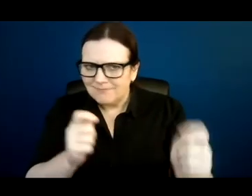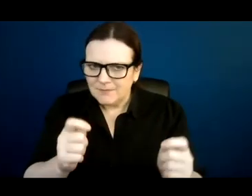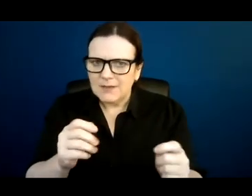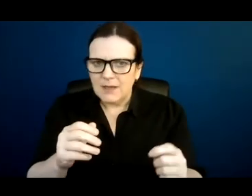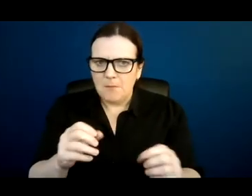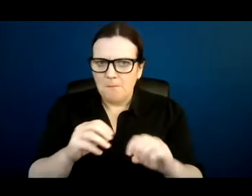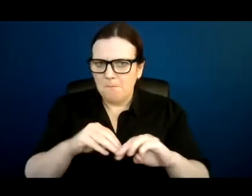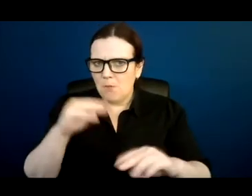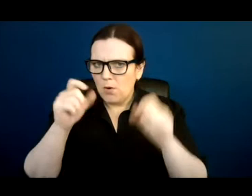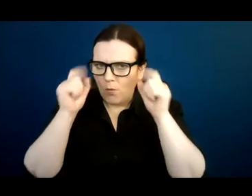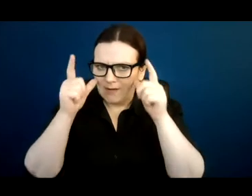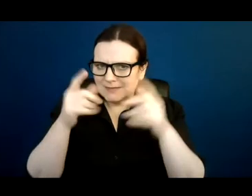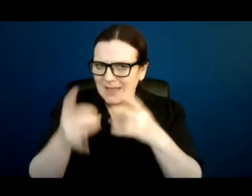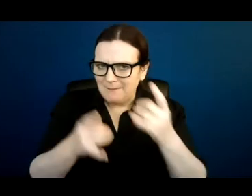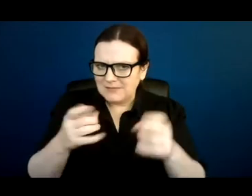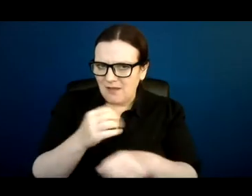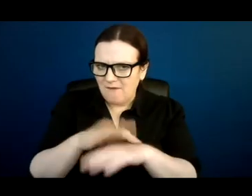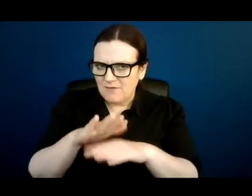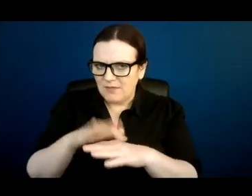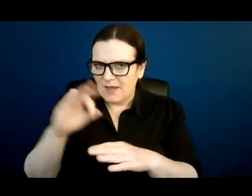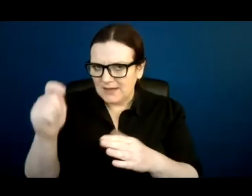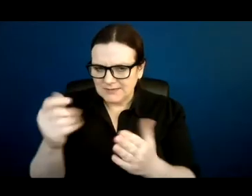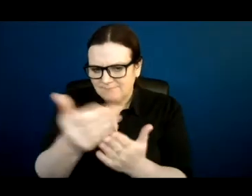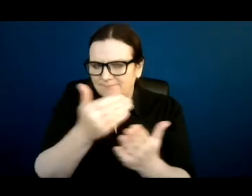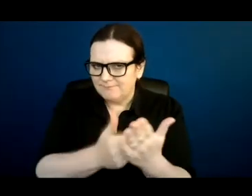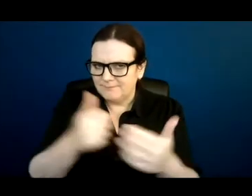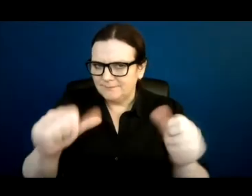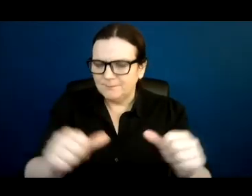there will be Circuit Court applications and to a much lesser extent High Court applications.